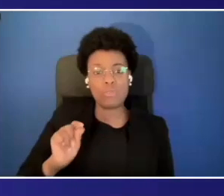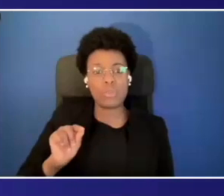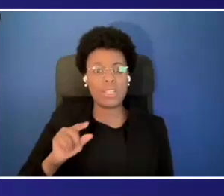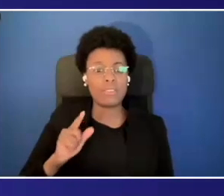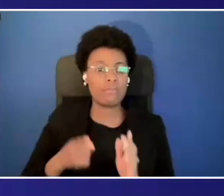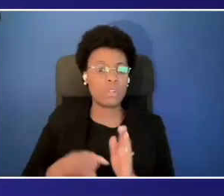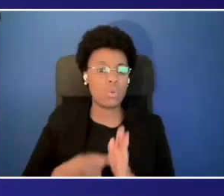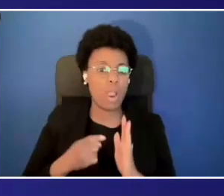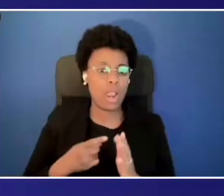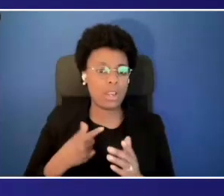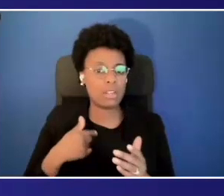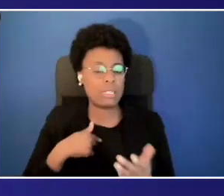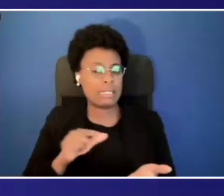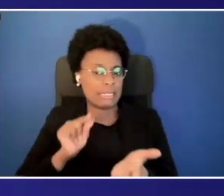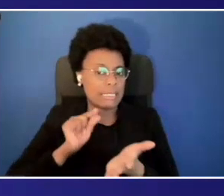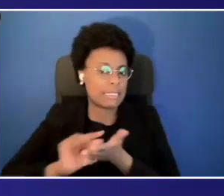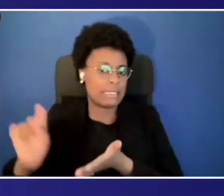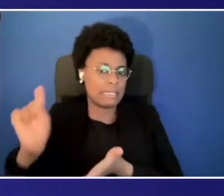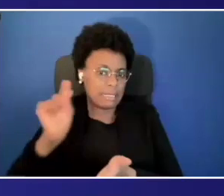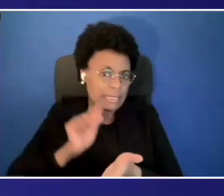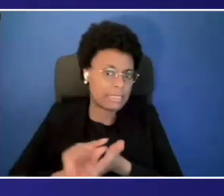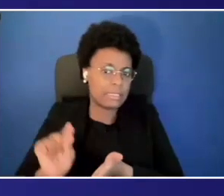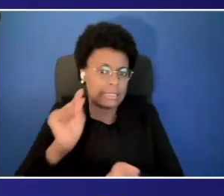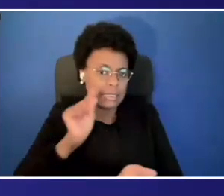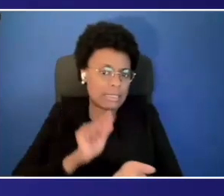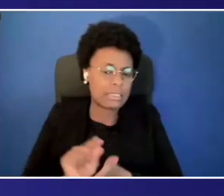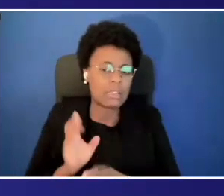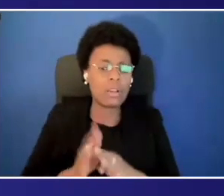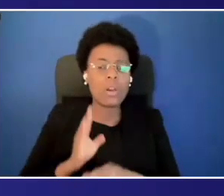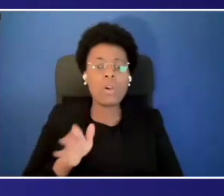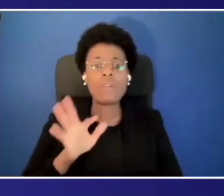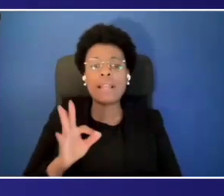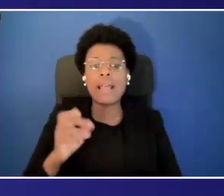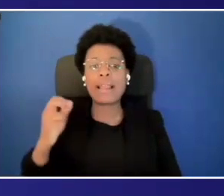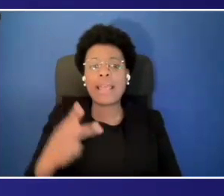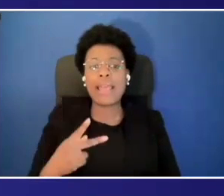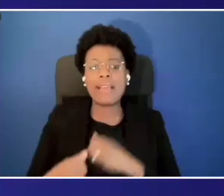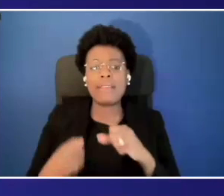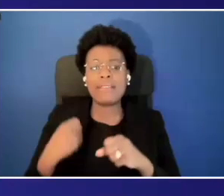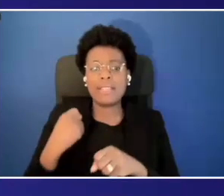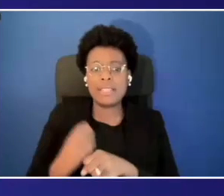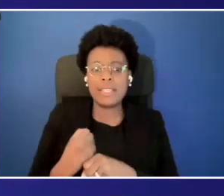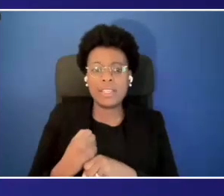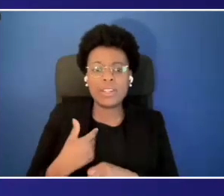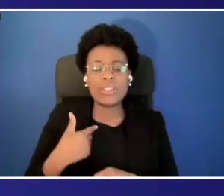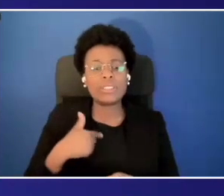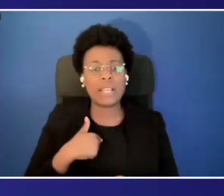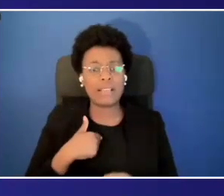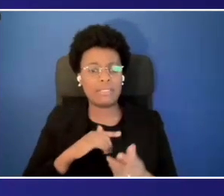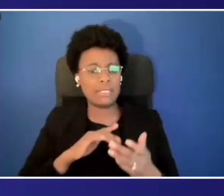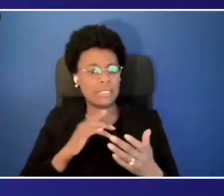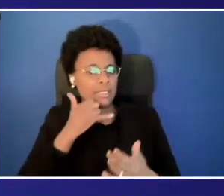Over the 9 and a half years, I spent countless hours on the phone with my loan survivor to ensure compliance with the rules.